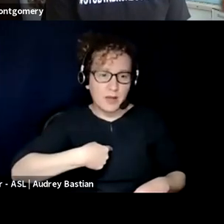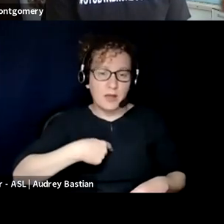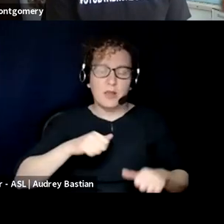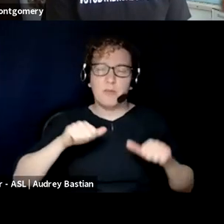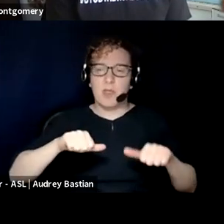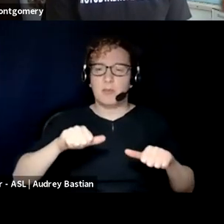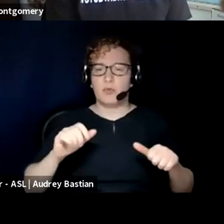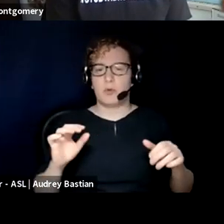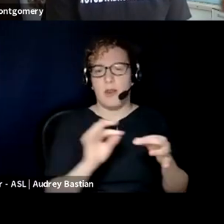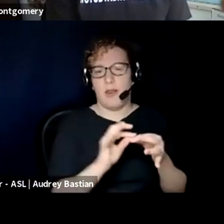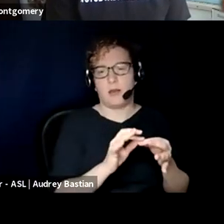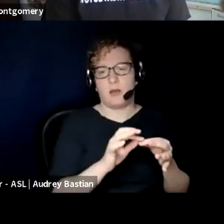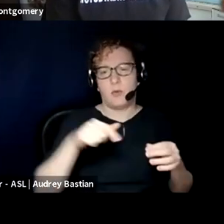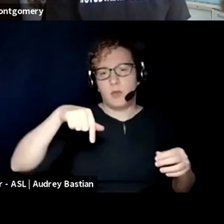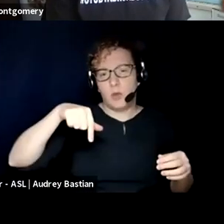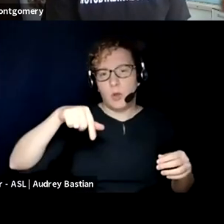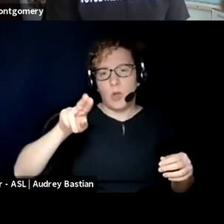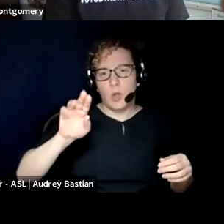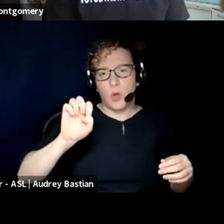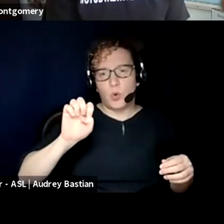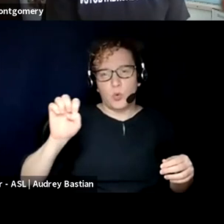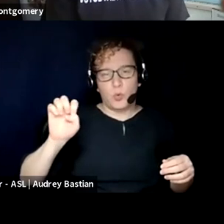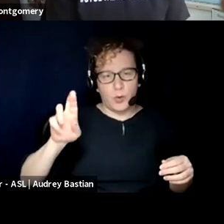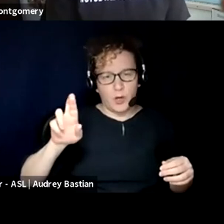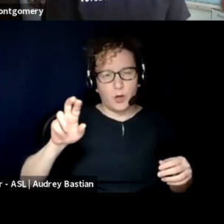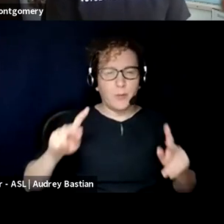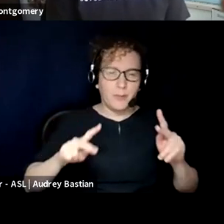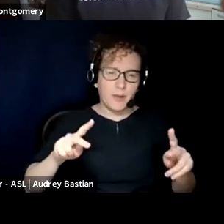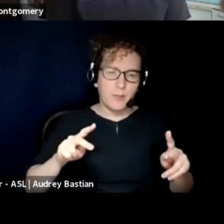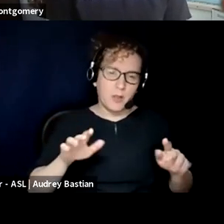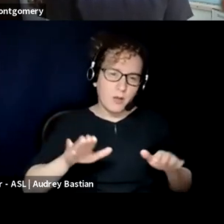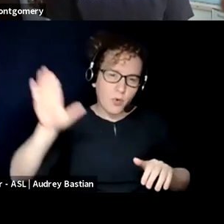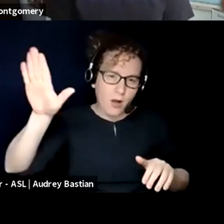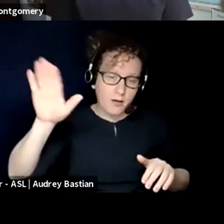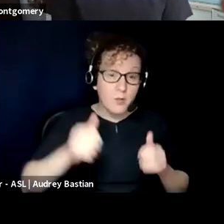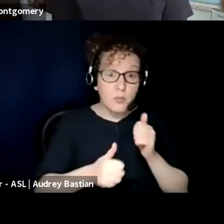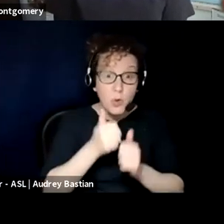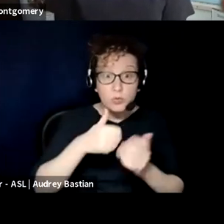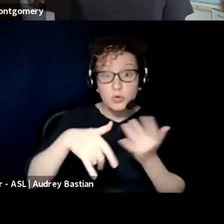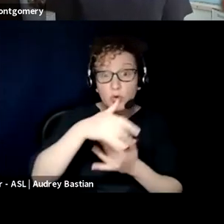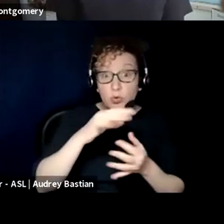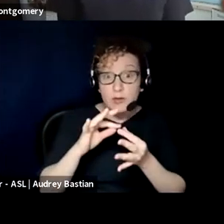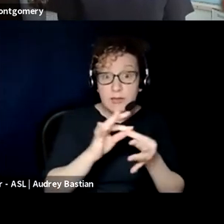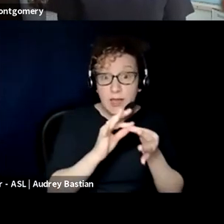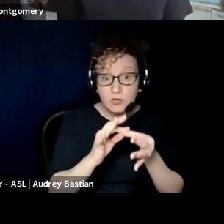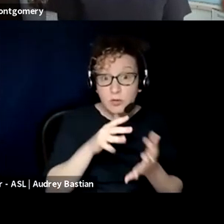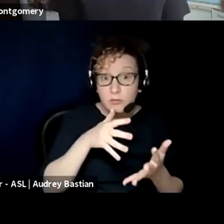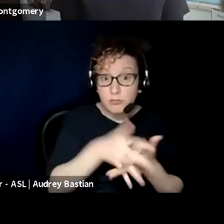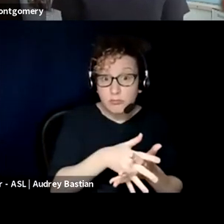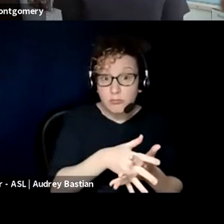with the queer abroad. Most of my socialization in Amsterdam was really being able to connect